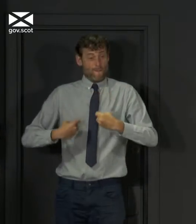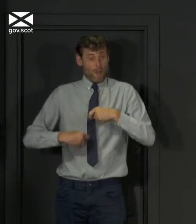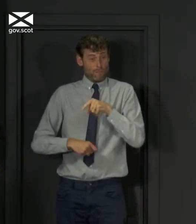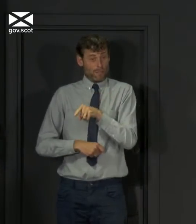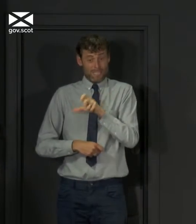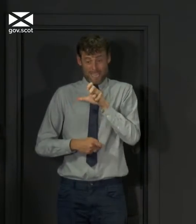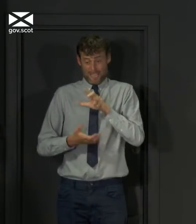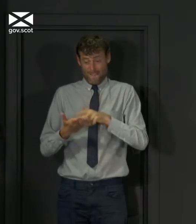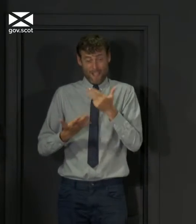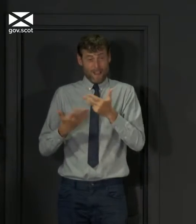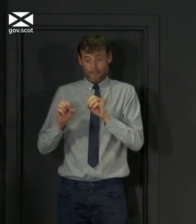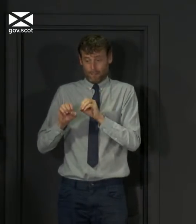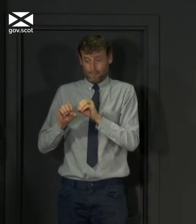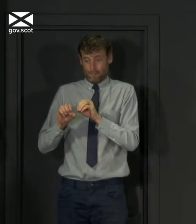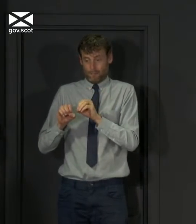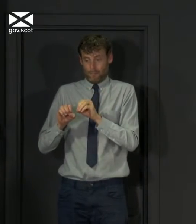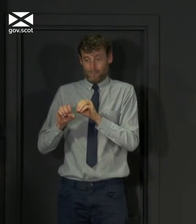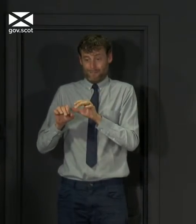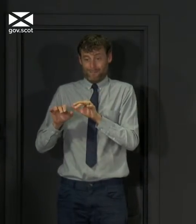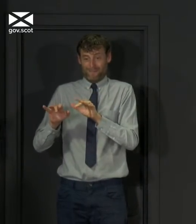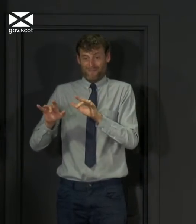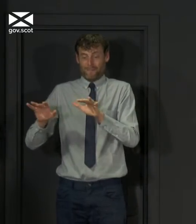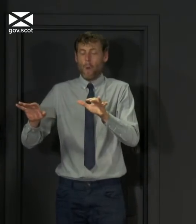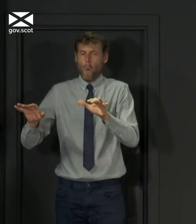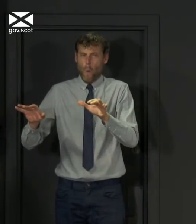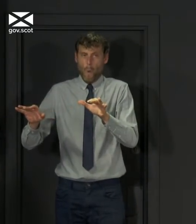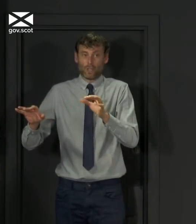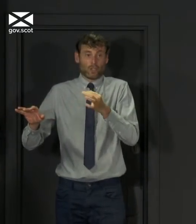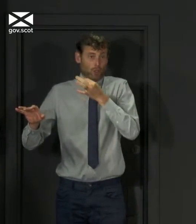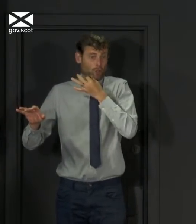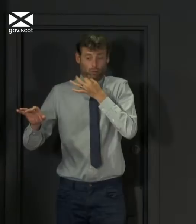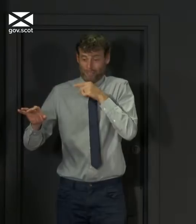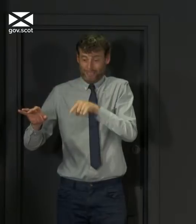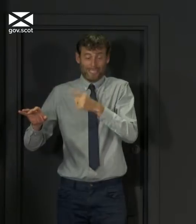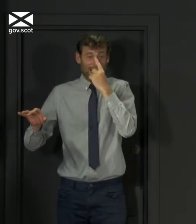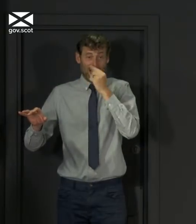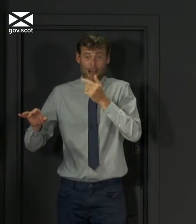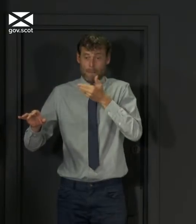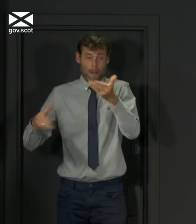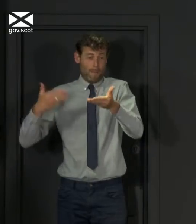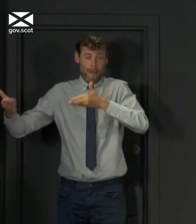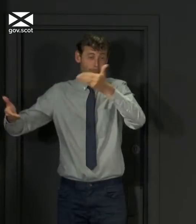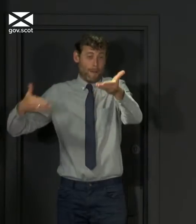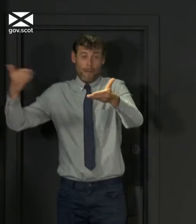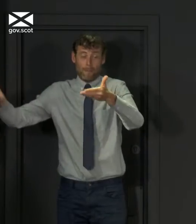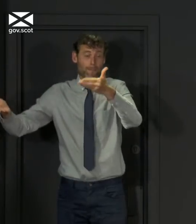hold again, it can spread exponentially very quickly, and suddenly we are looking at rising